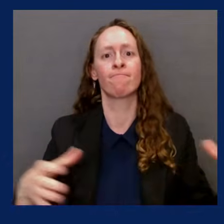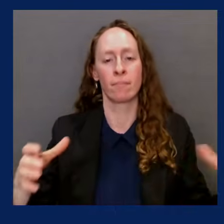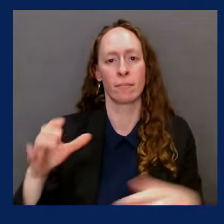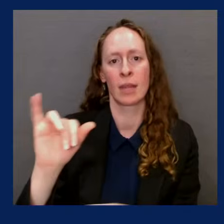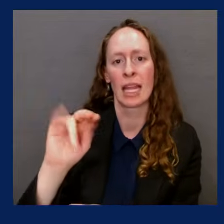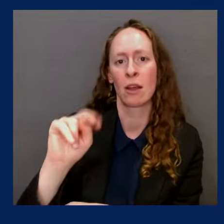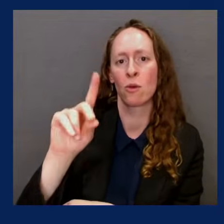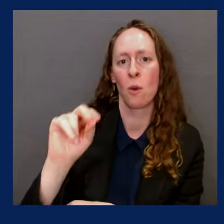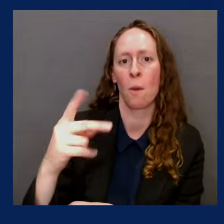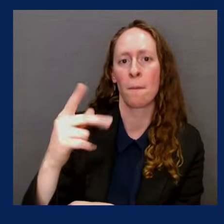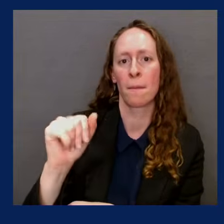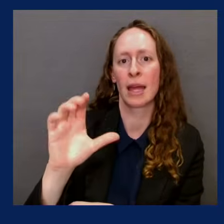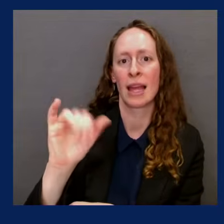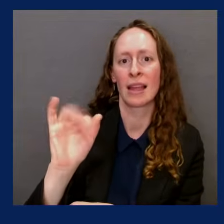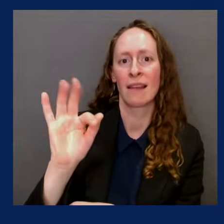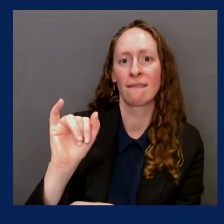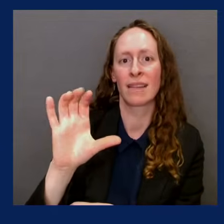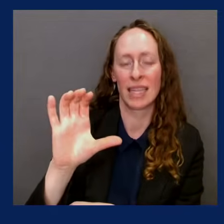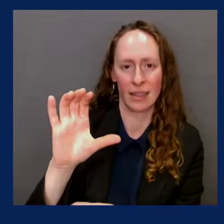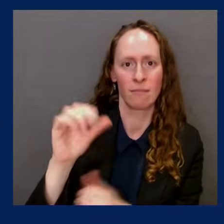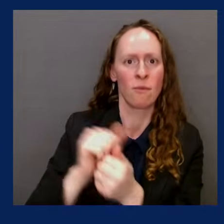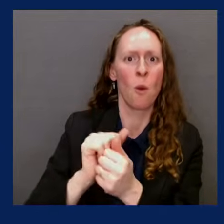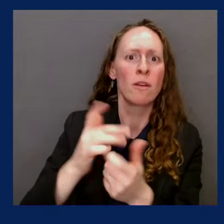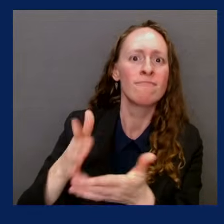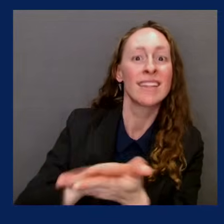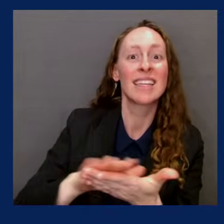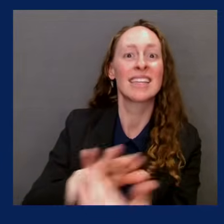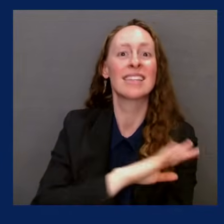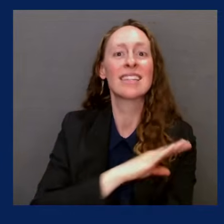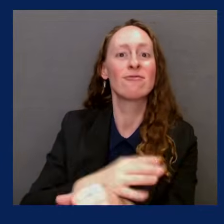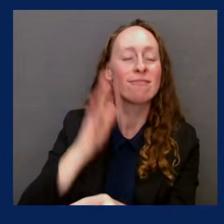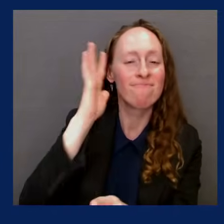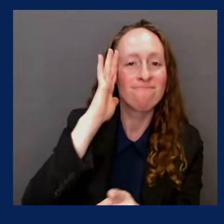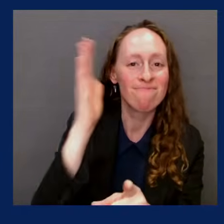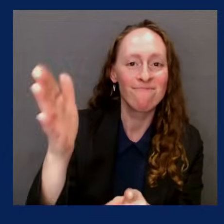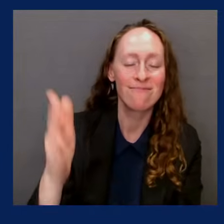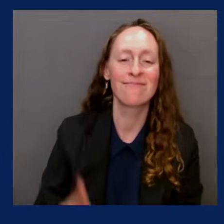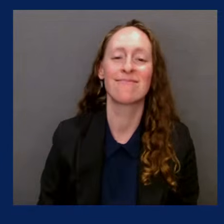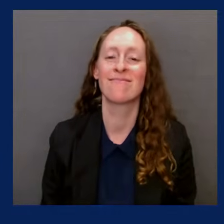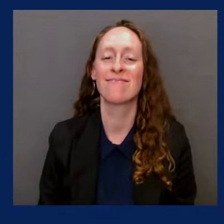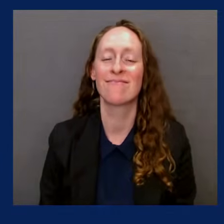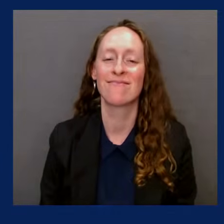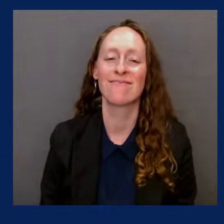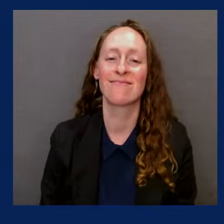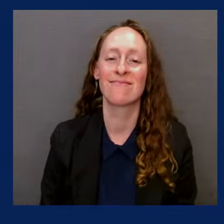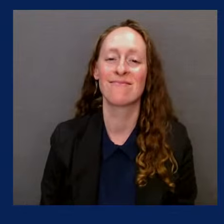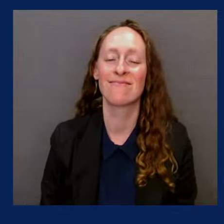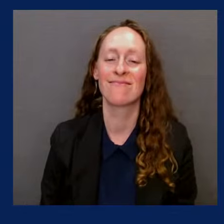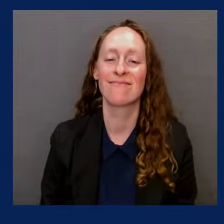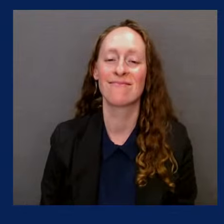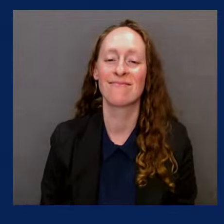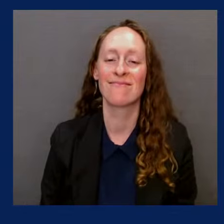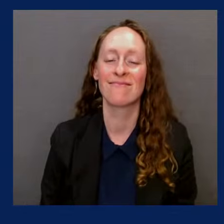and the United States is an anchor -- and I believe this with every fiber of my being -- an anchor to peace and prosperity in the Indo-Pacific